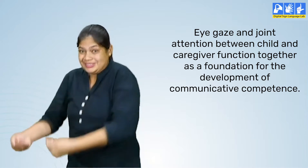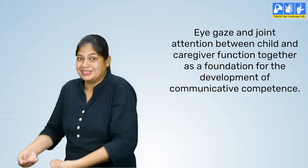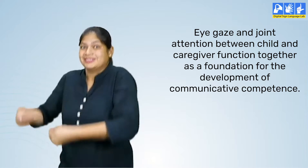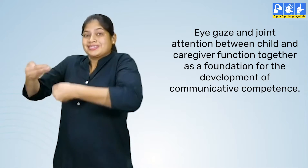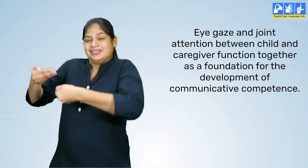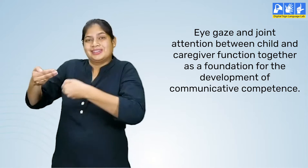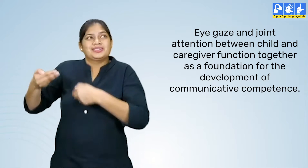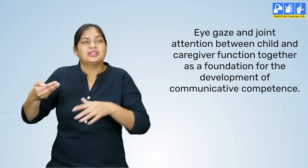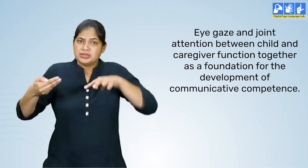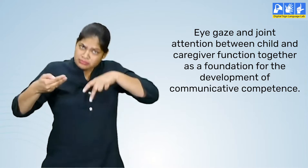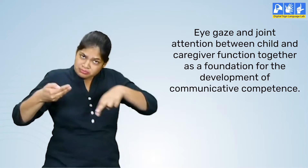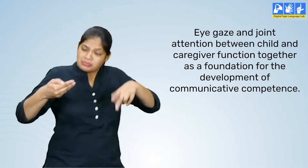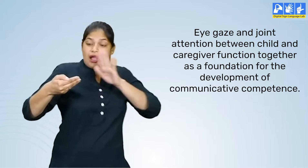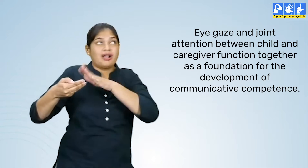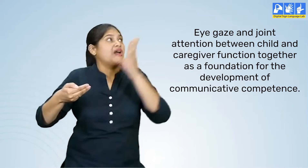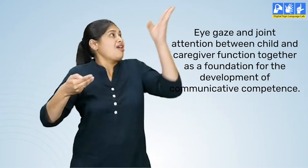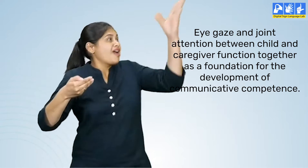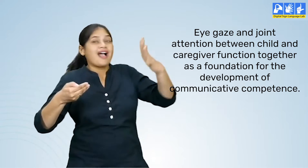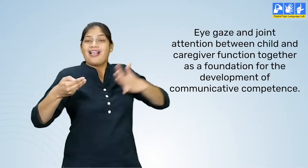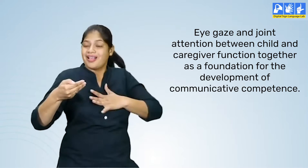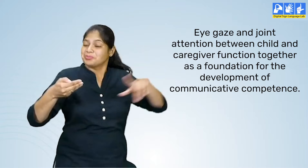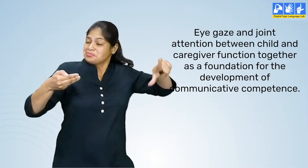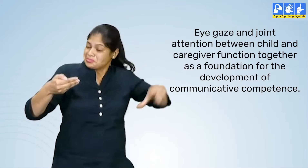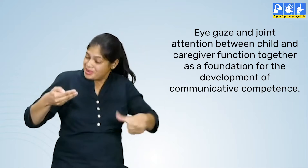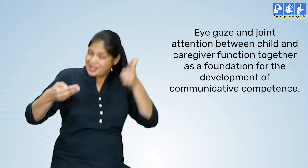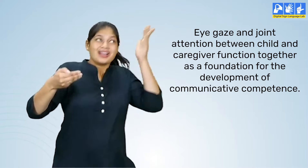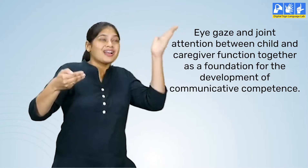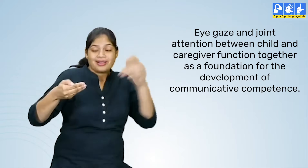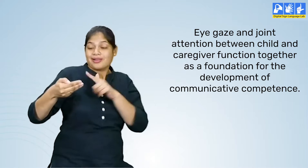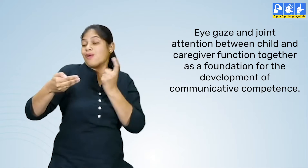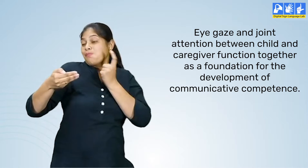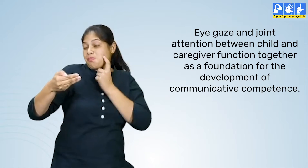or mother is keep talking to the child, even when they go outside